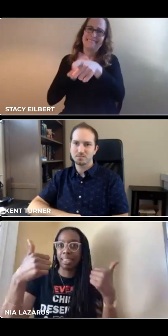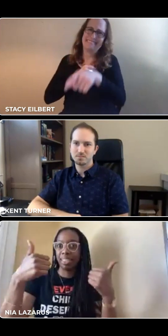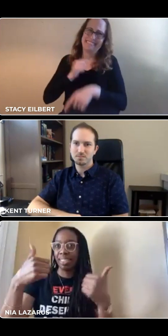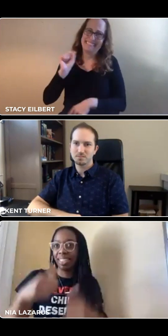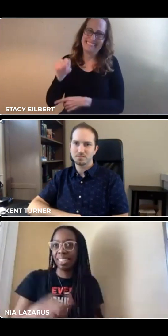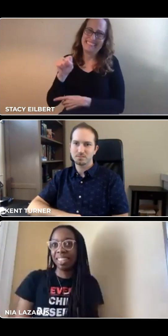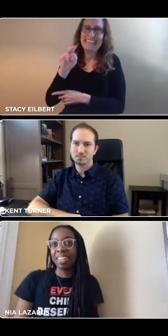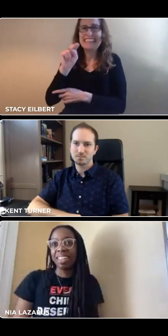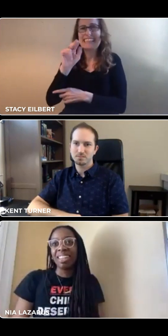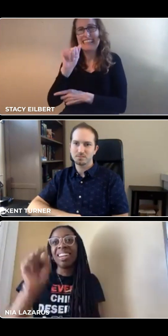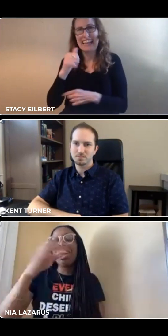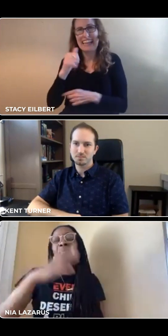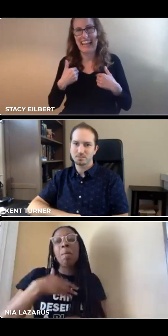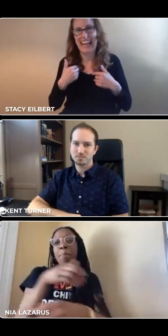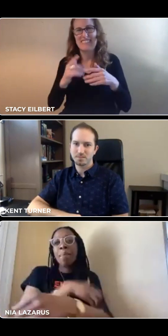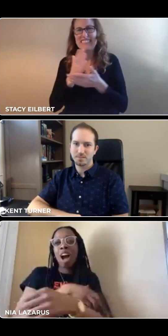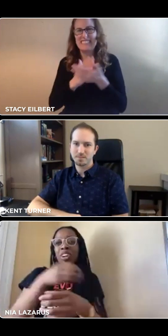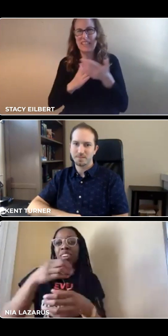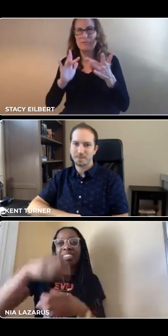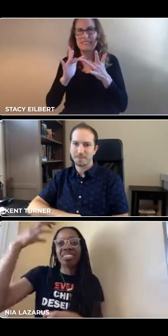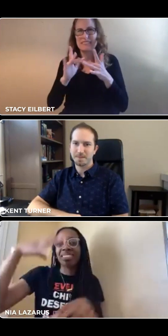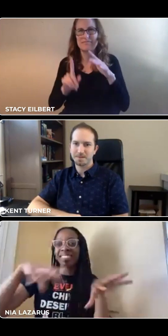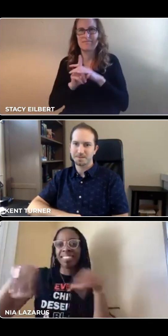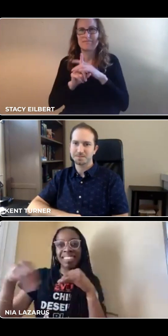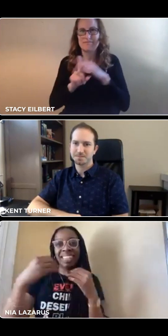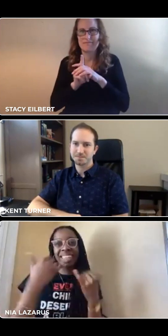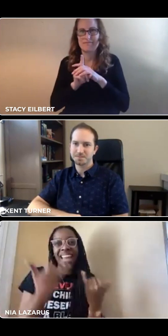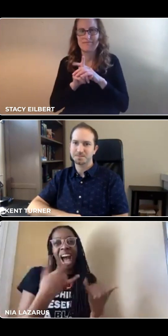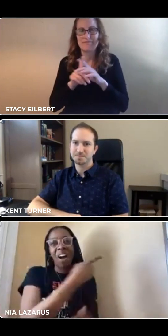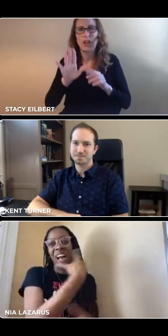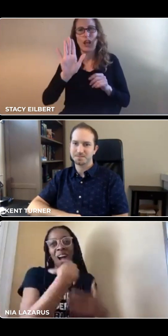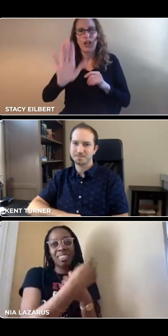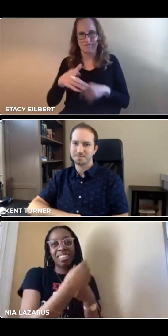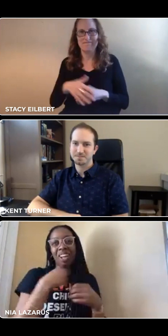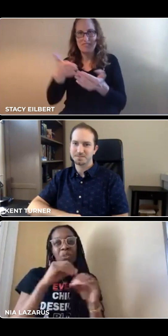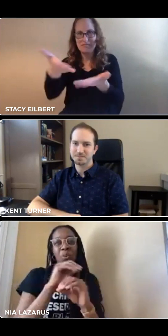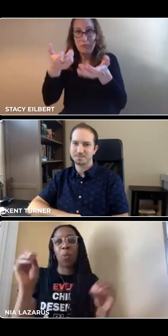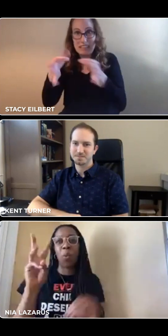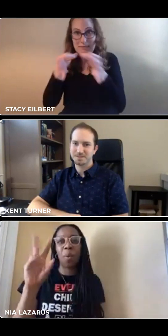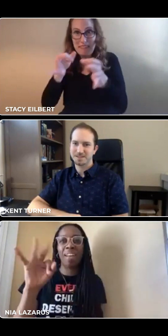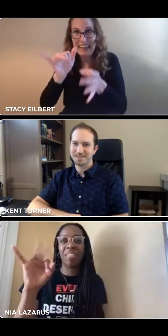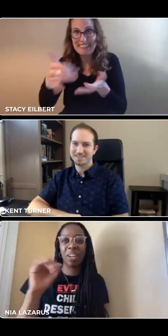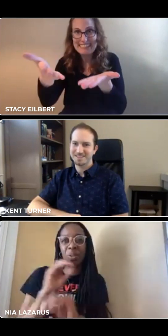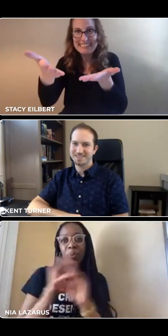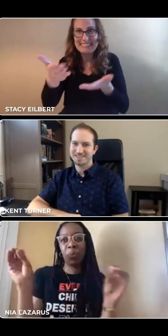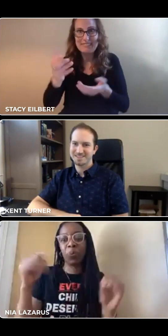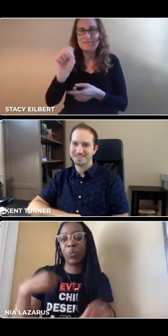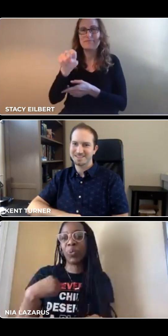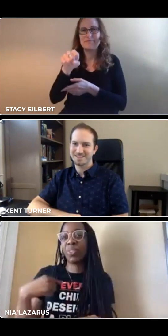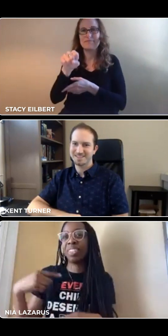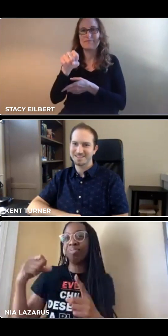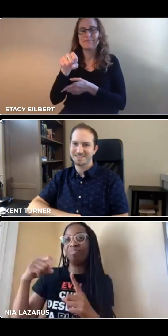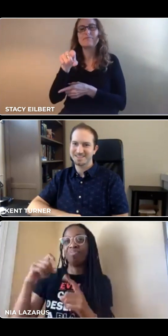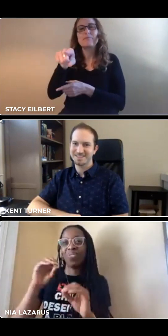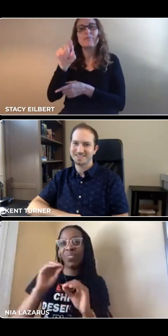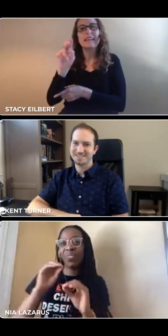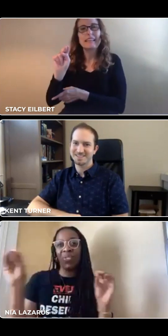Yeah, Nia's having some internet issues. My power went out. My WiFi went out.